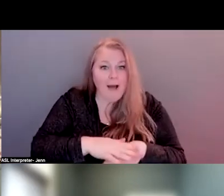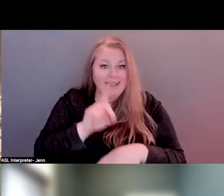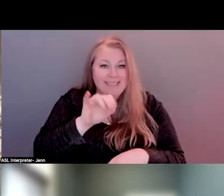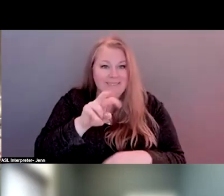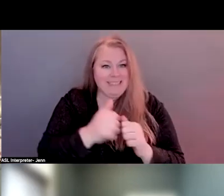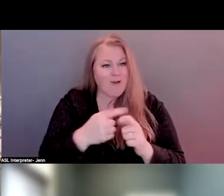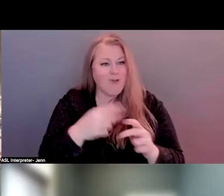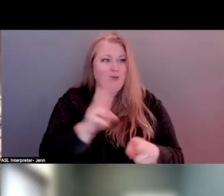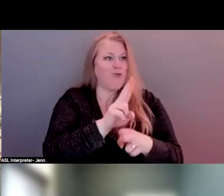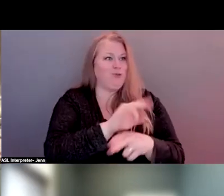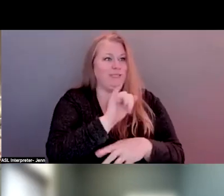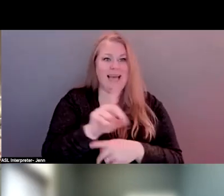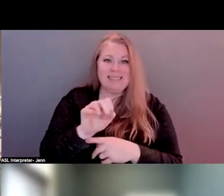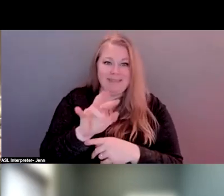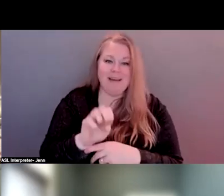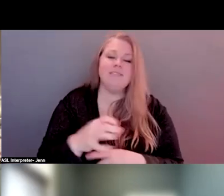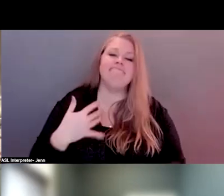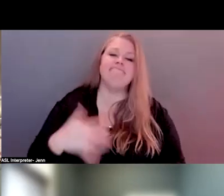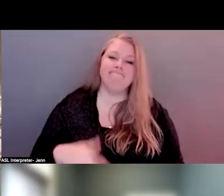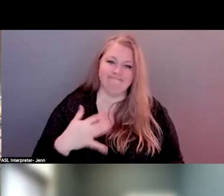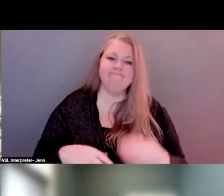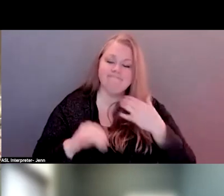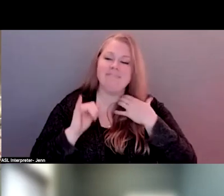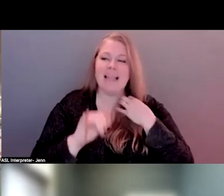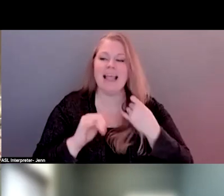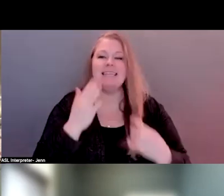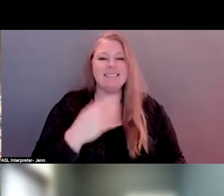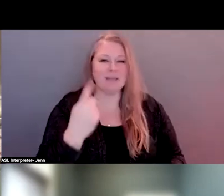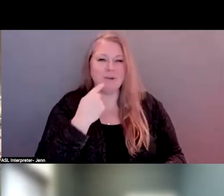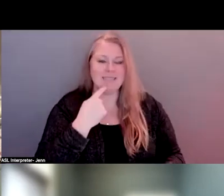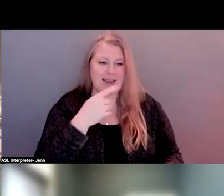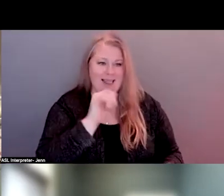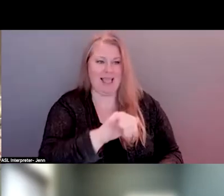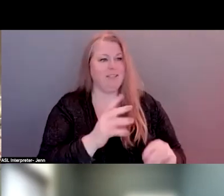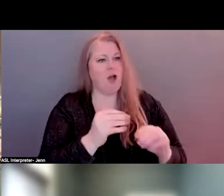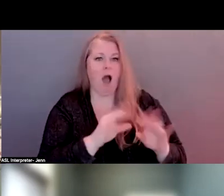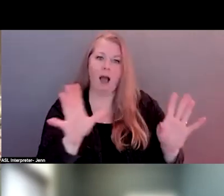And someone said that is obvious in the previous panel already.